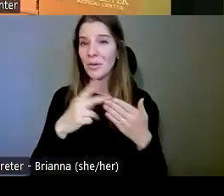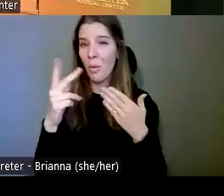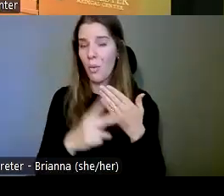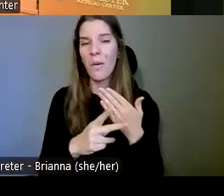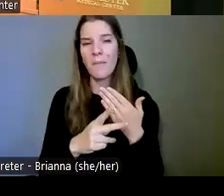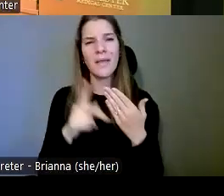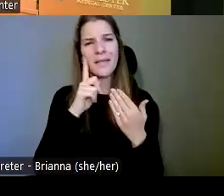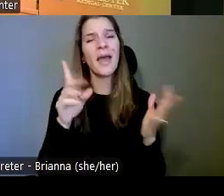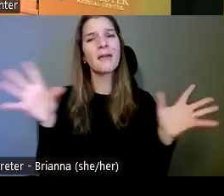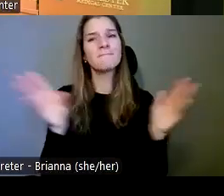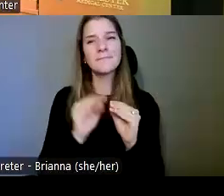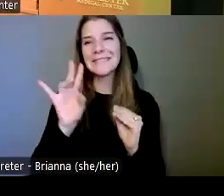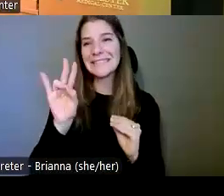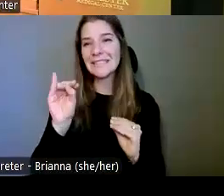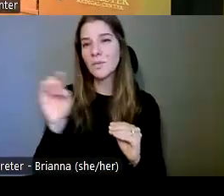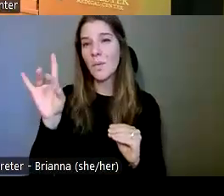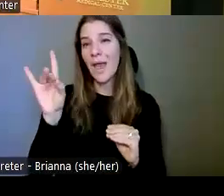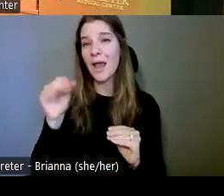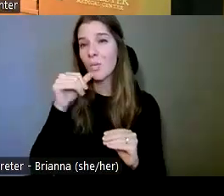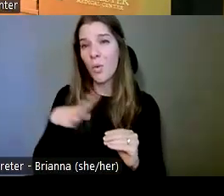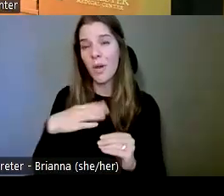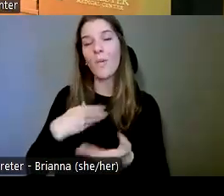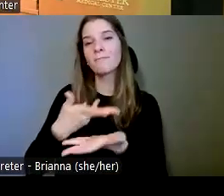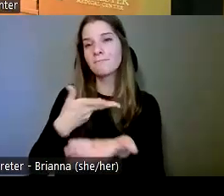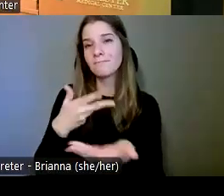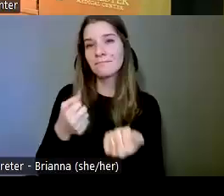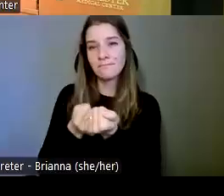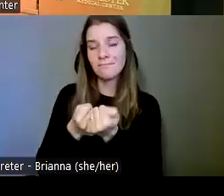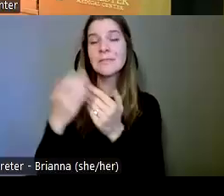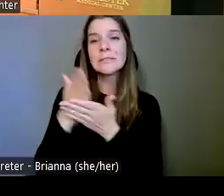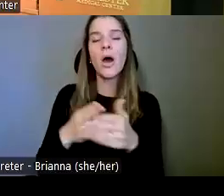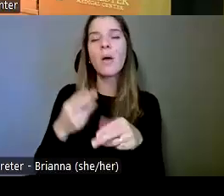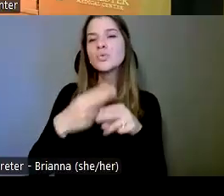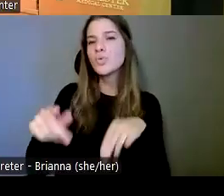or 80 women over the years. Some stay longterm. Some use it as a transition until they can get